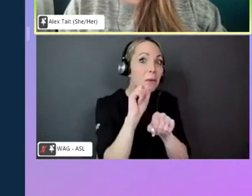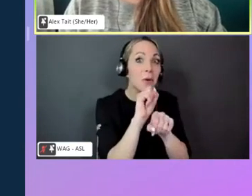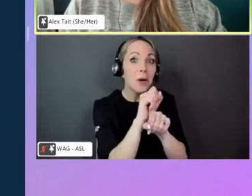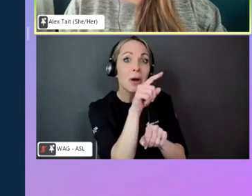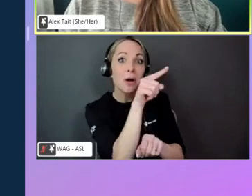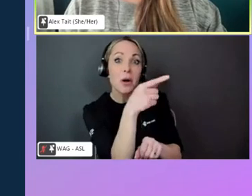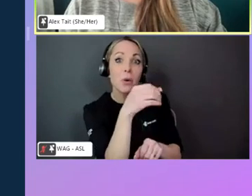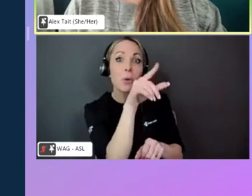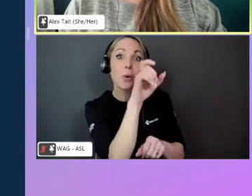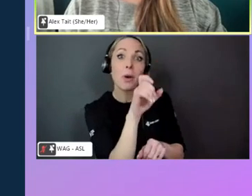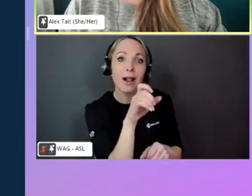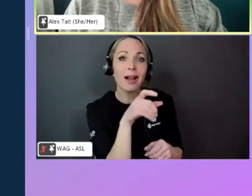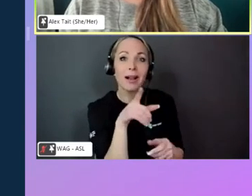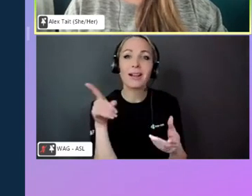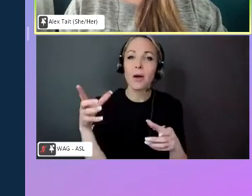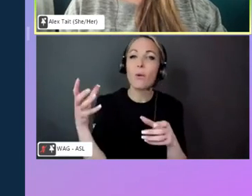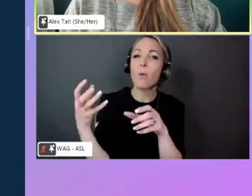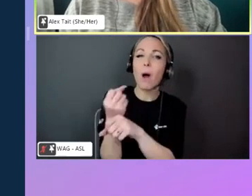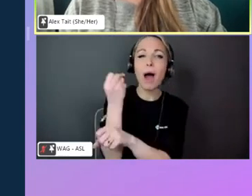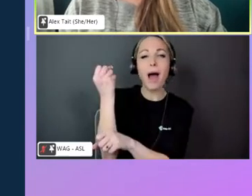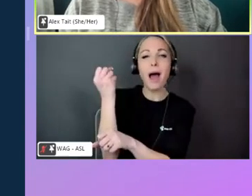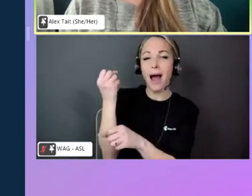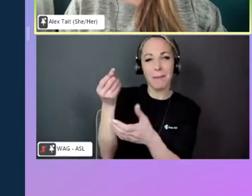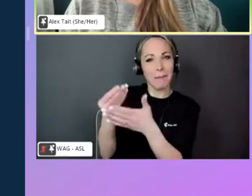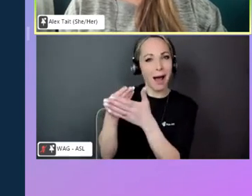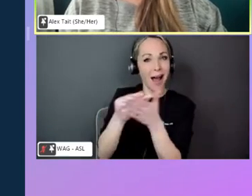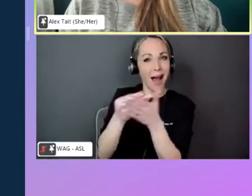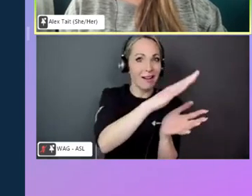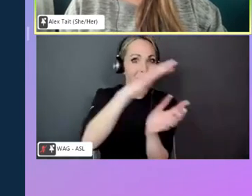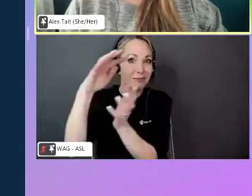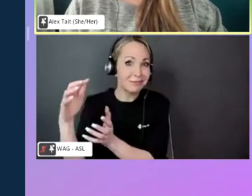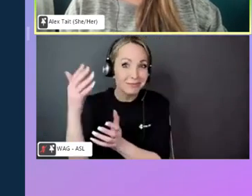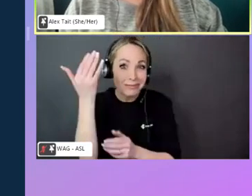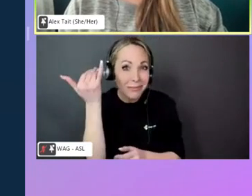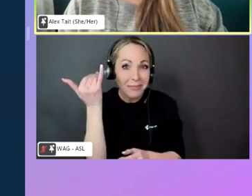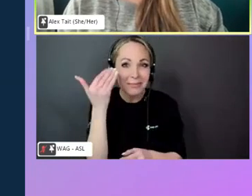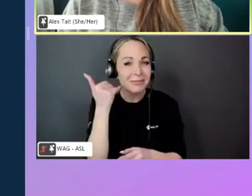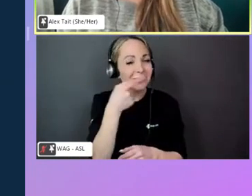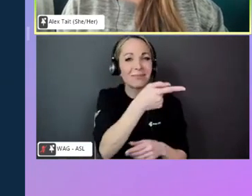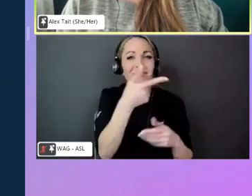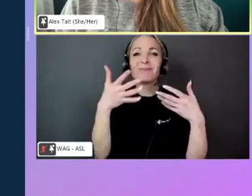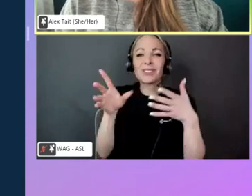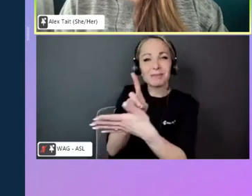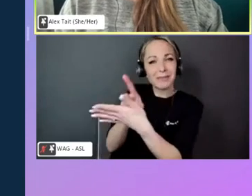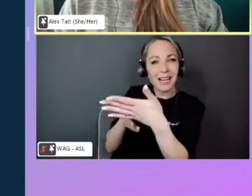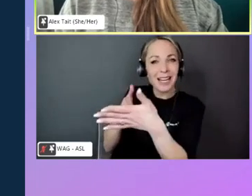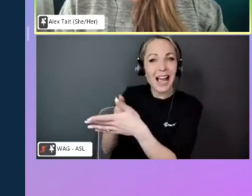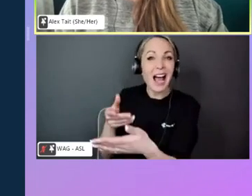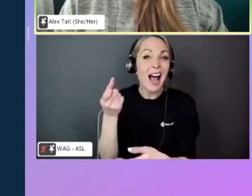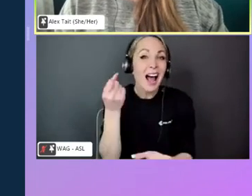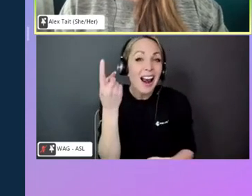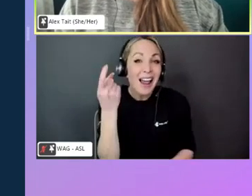over the age of 40 who had applied for positions at Google were awarded a settlement of $11 million in age discrimination lawsuits period this is a very